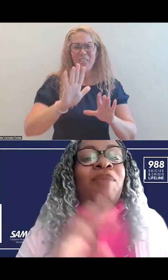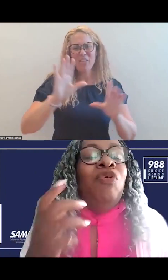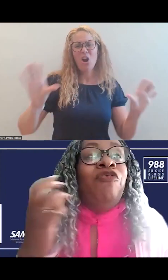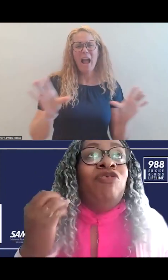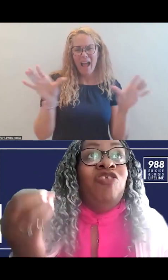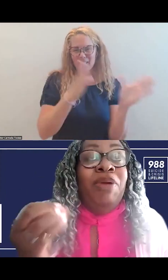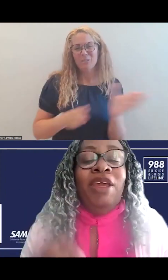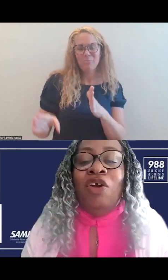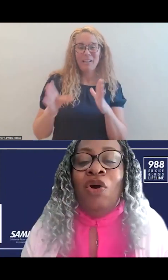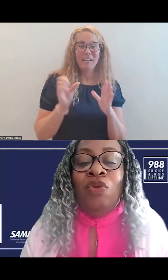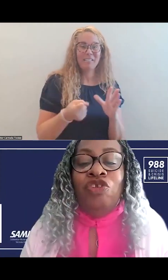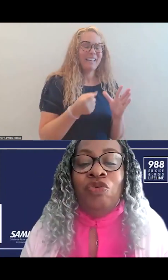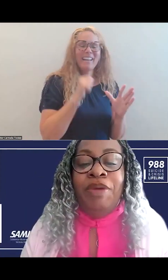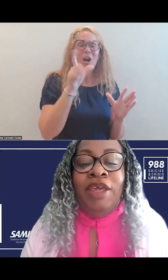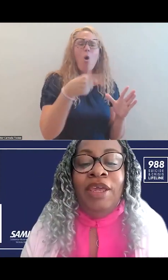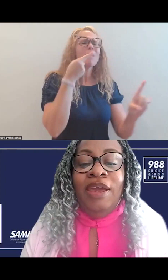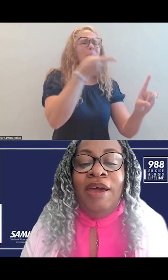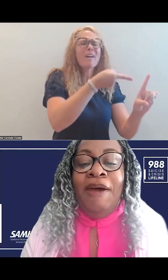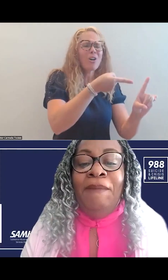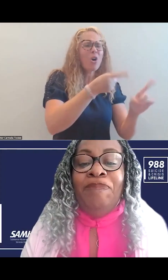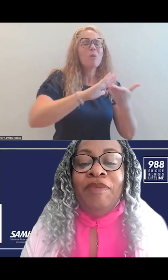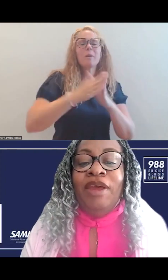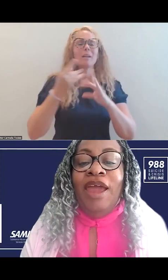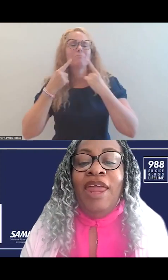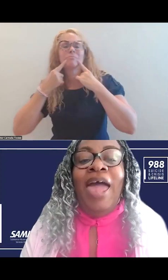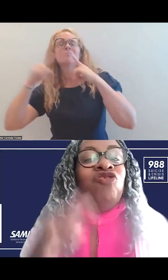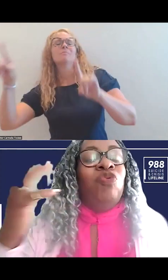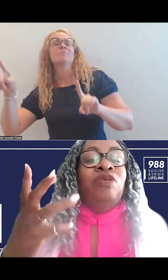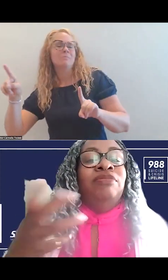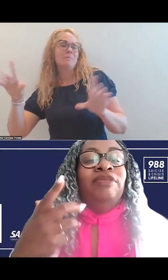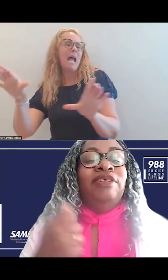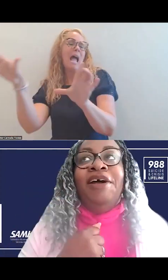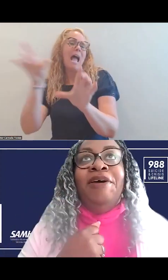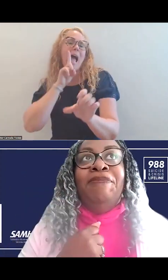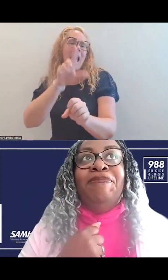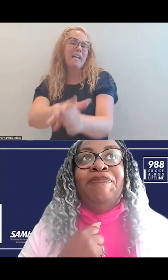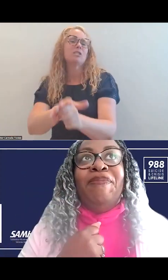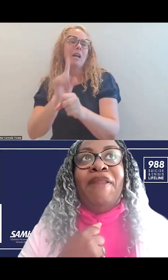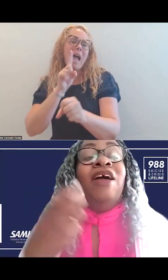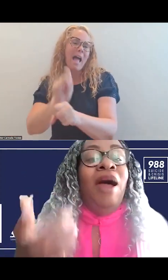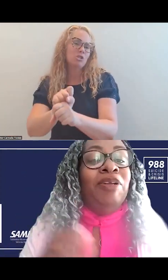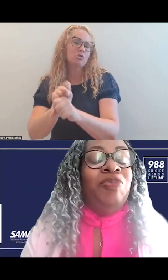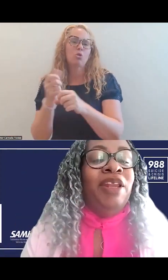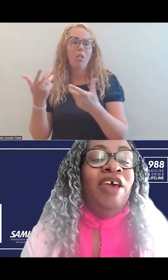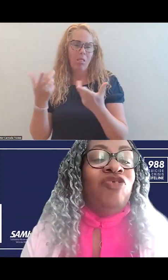CAN MOVE FROM JUST BEING A GOAL TO BEING AN ACTUALLY ACCOMPLISHMENT.